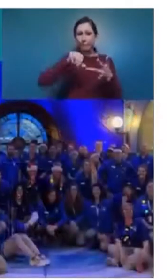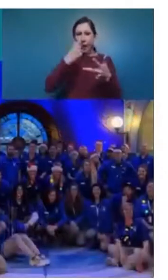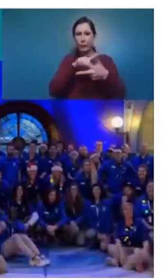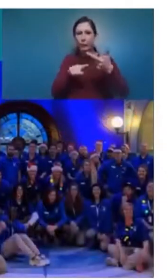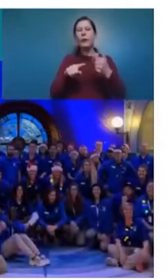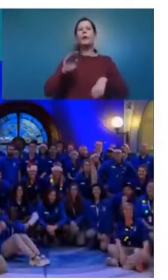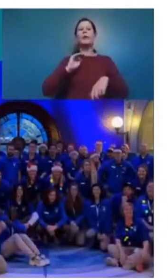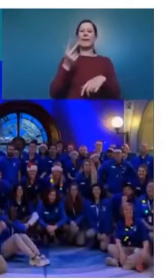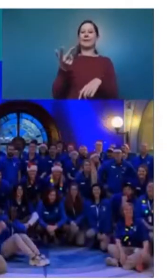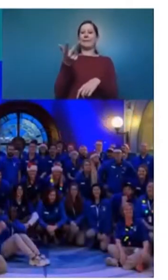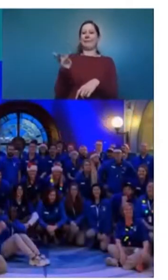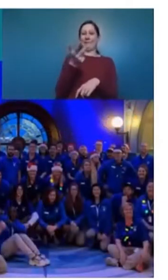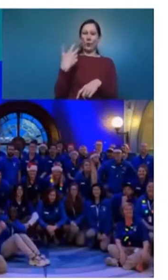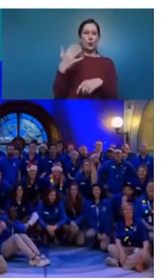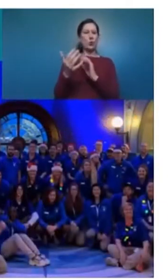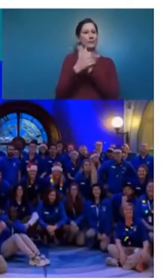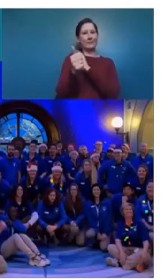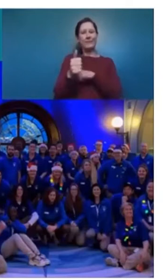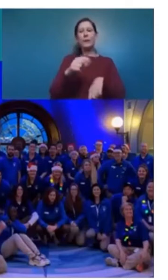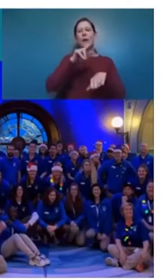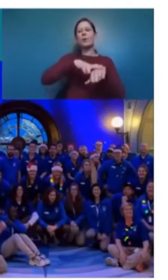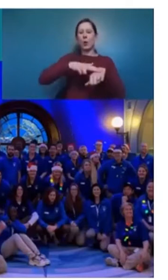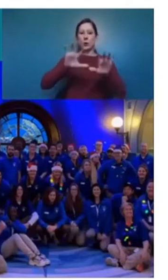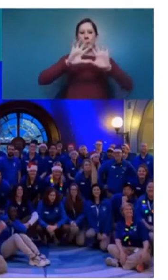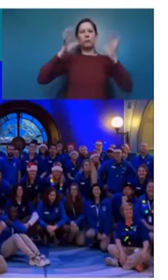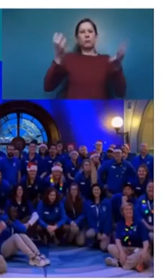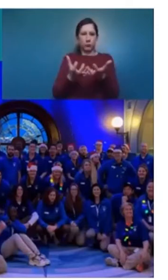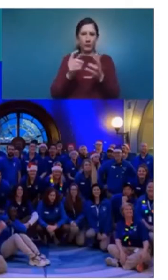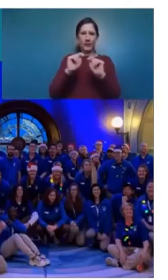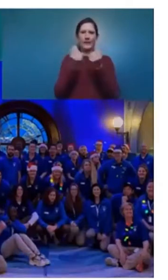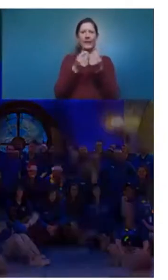and of course, the entire St. Louis Aquarium at Union Station team.